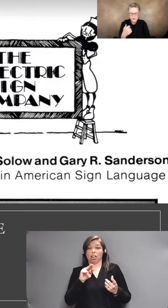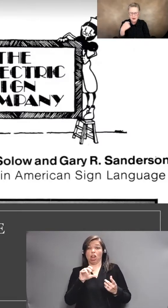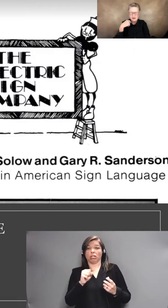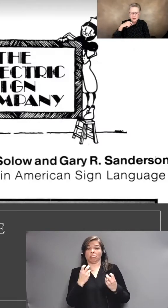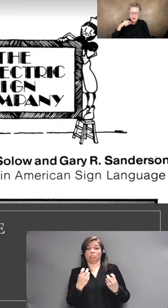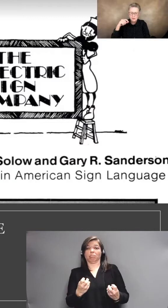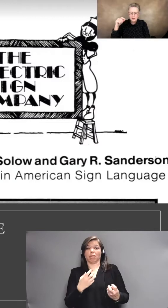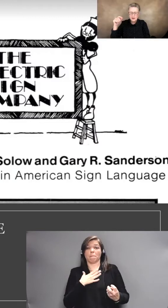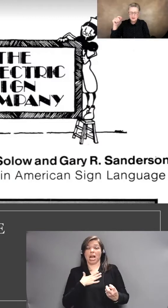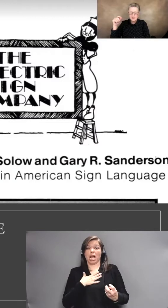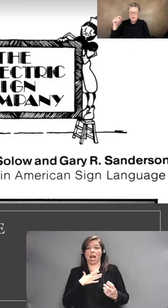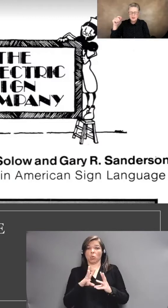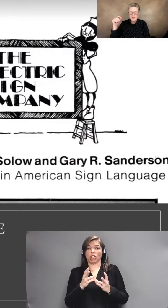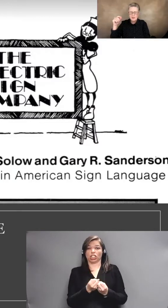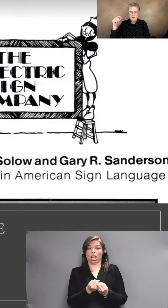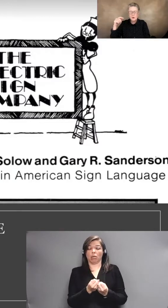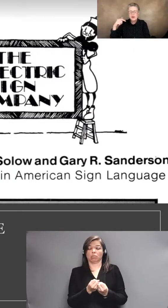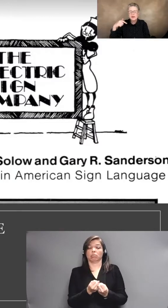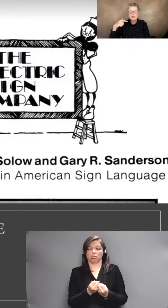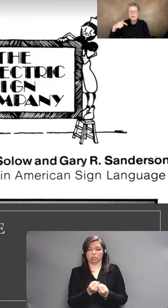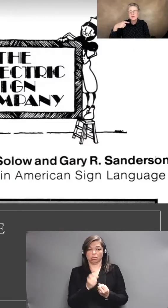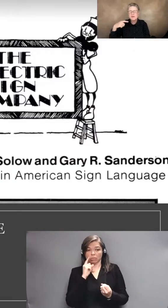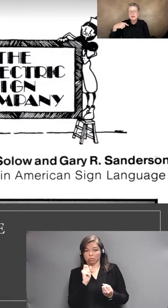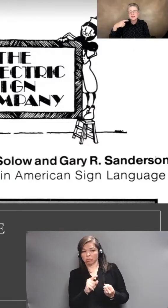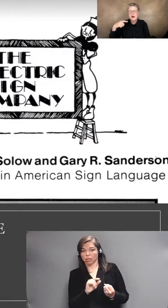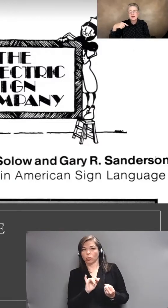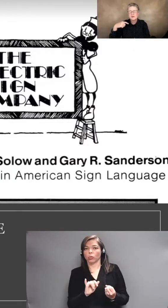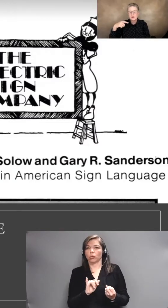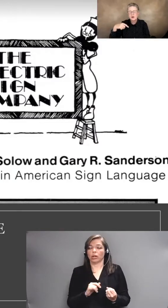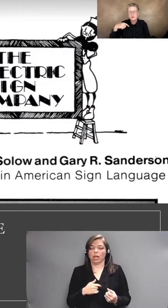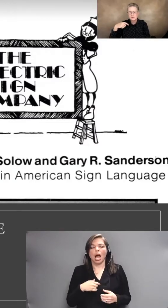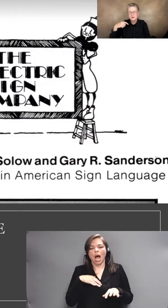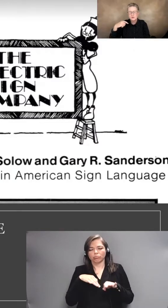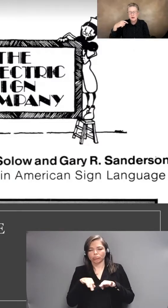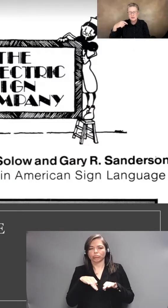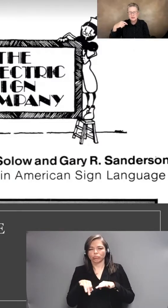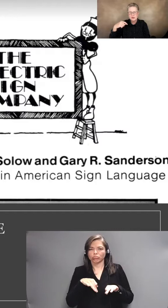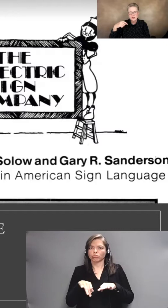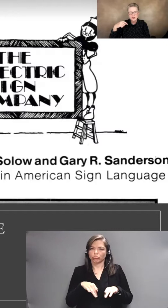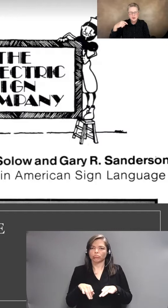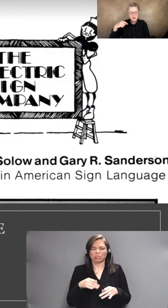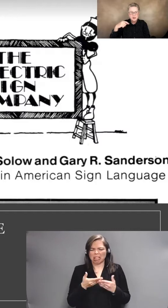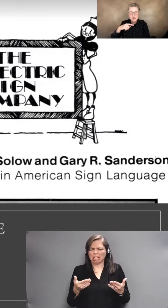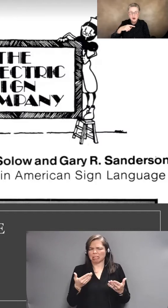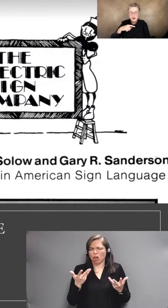and as I'm you know, telling some of the things that I have learned through my research